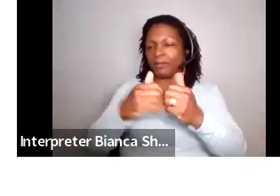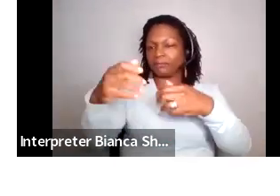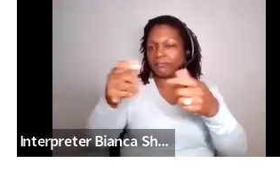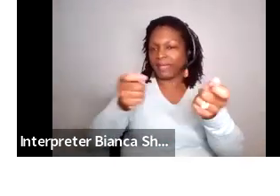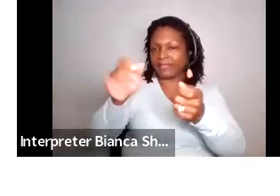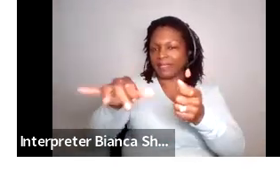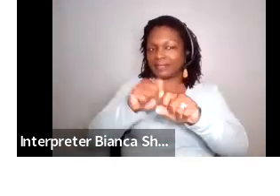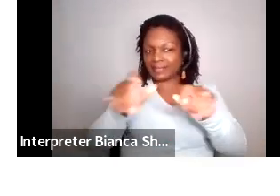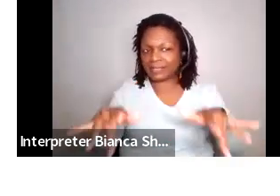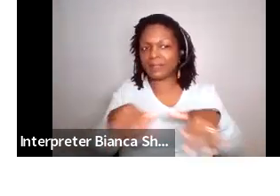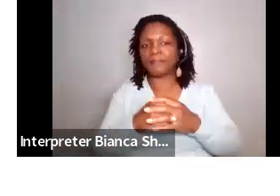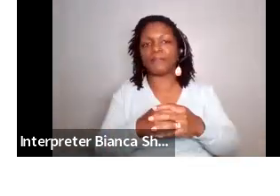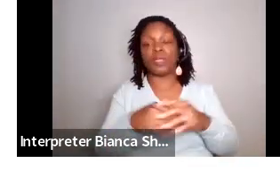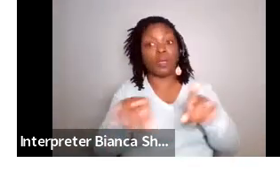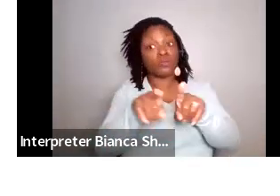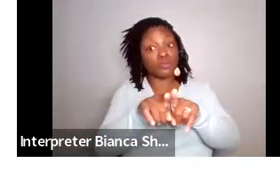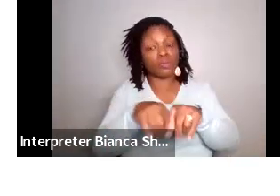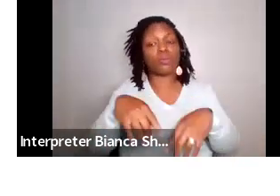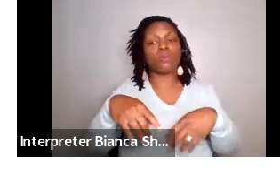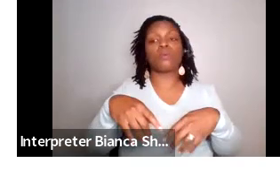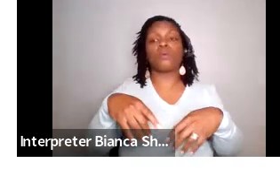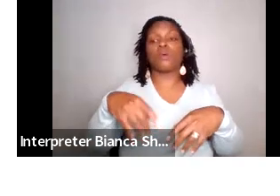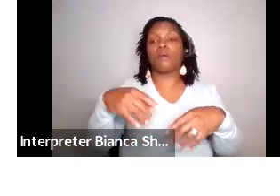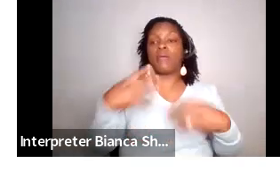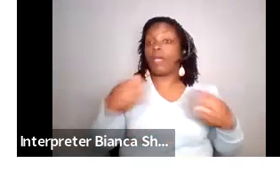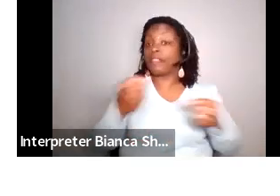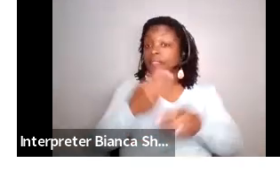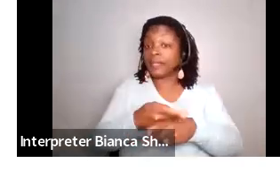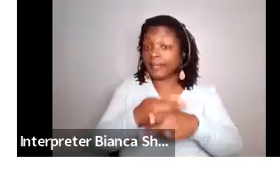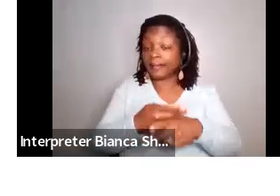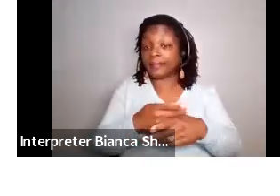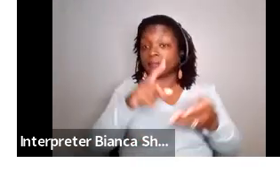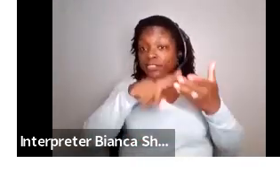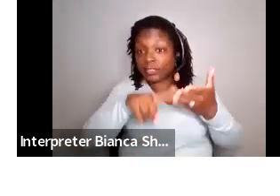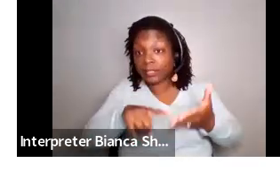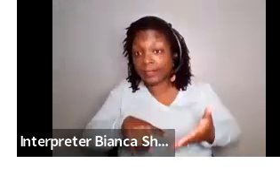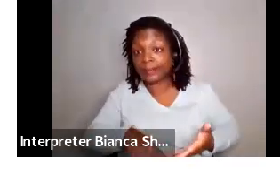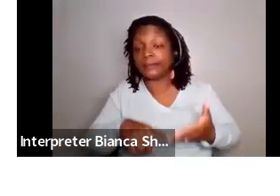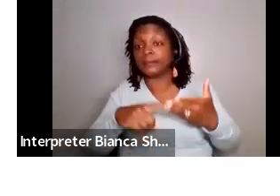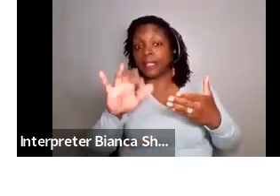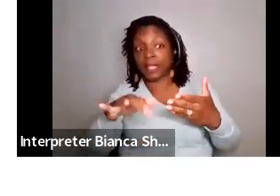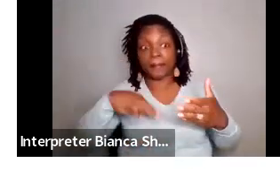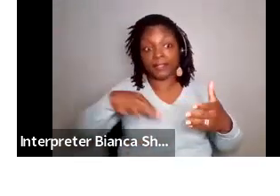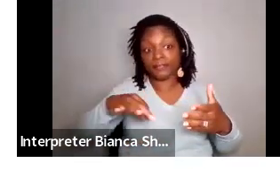Do social security. They help beneficiaries to succeed that's absolutely manage benefits over time.